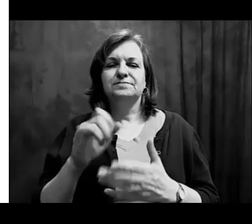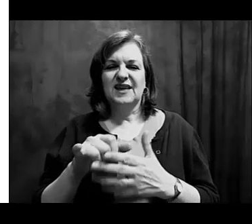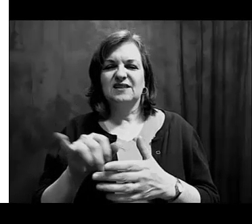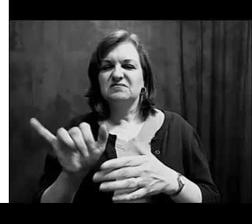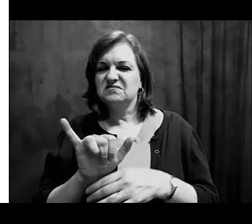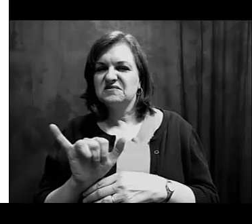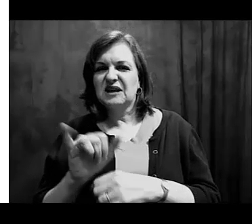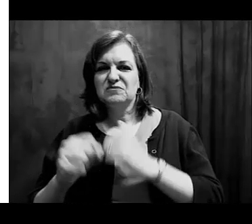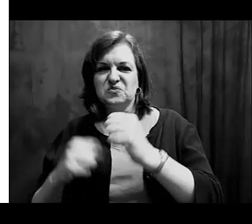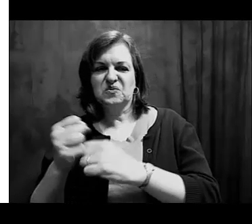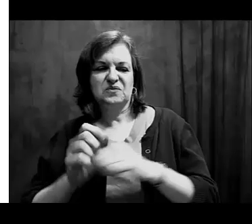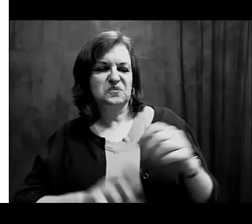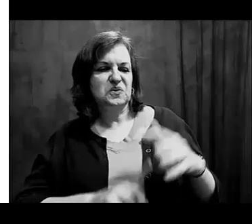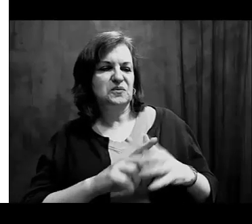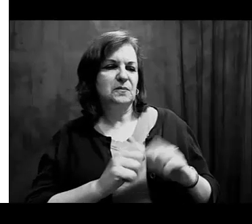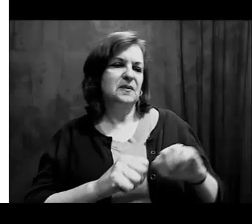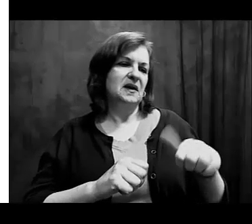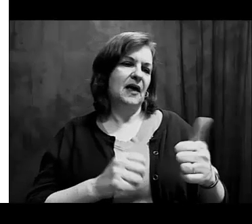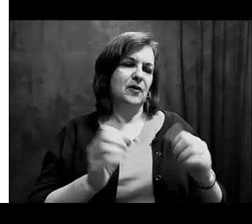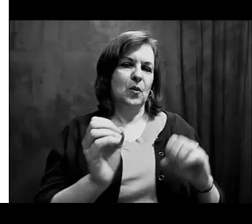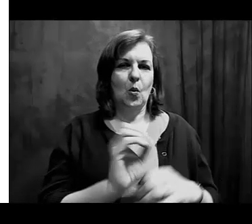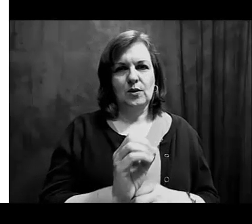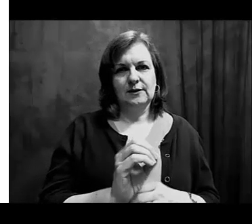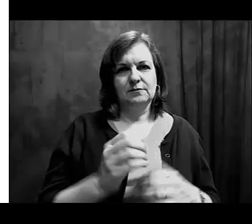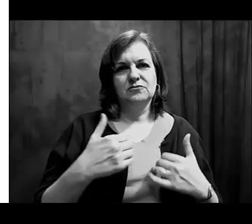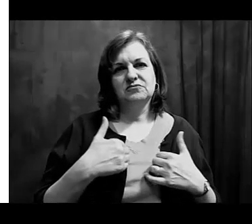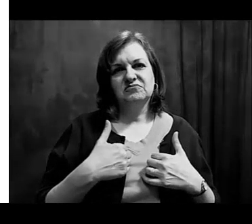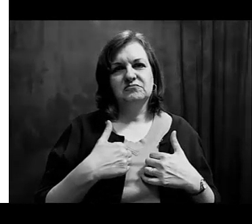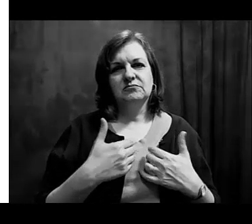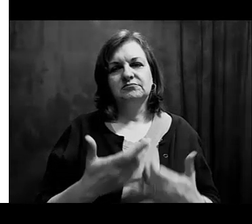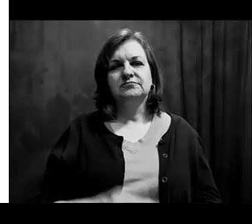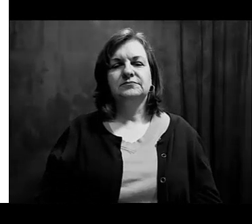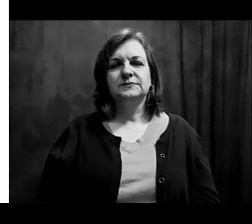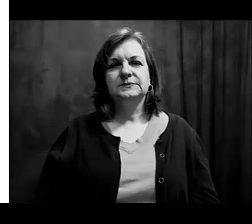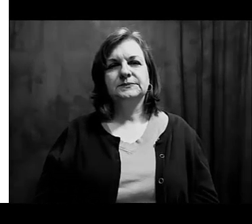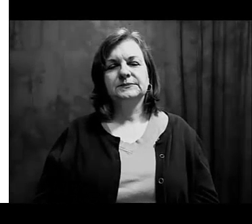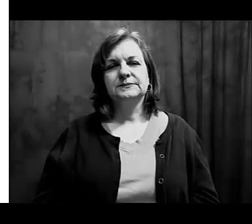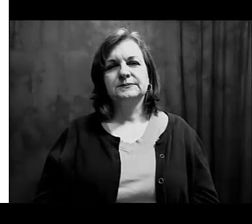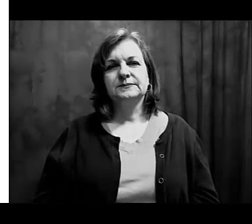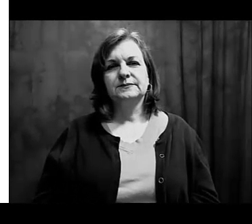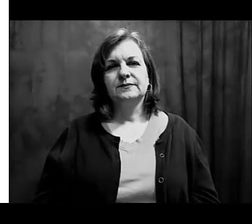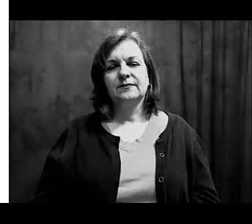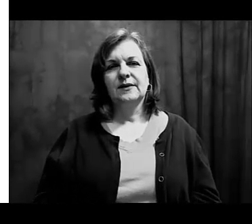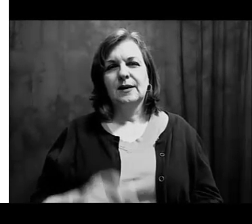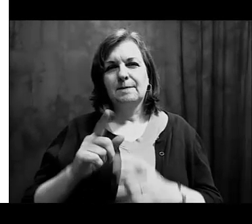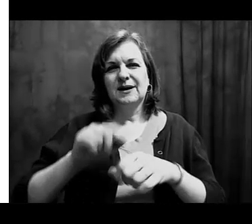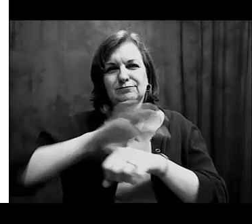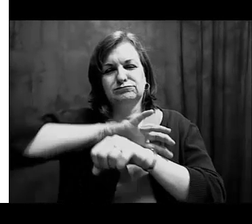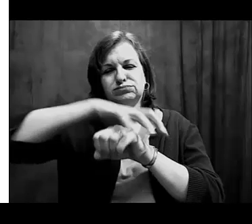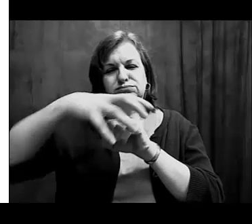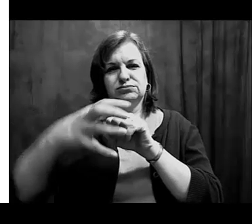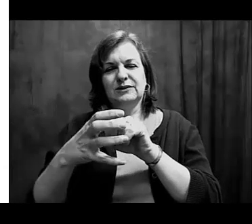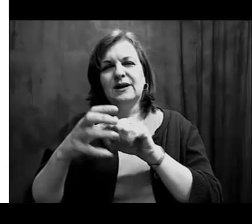that would have a brain type structure - the cerebrale cortex on the other hand we develop